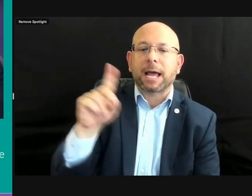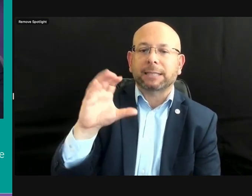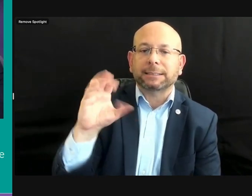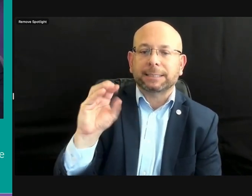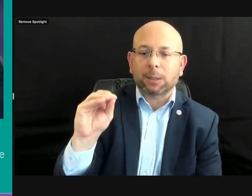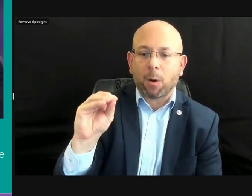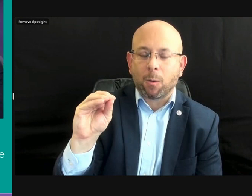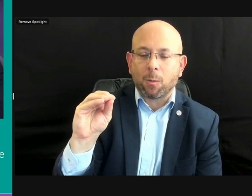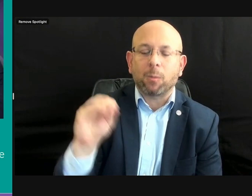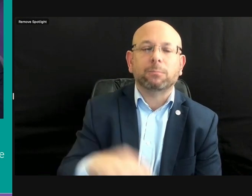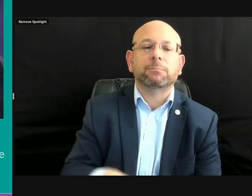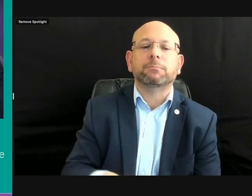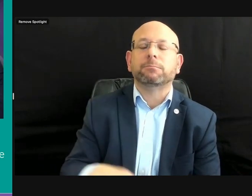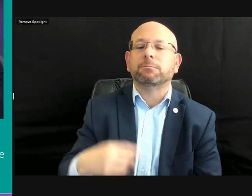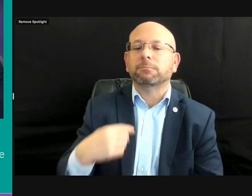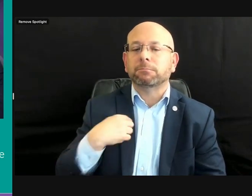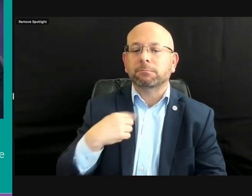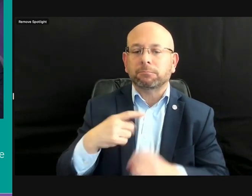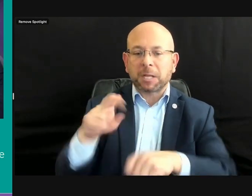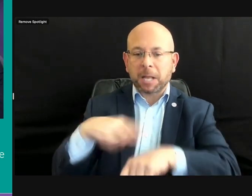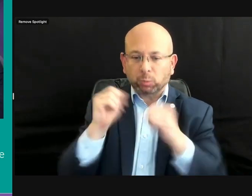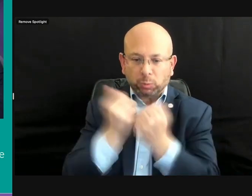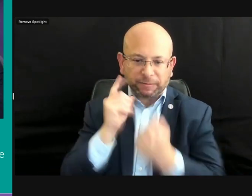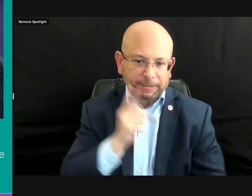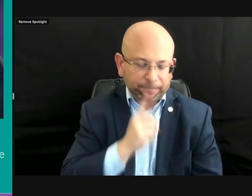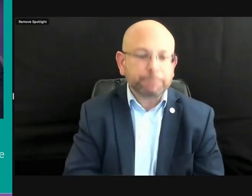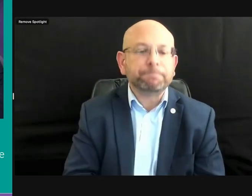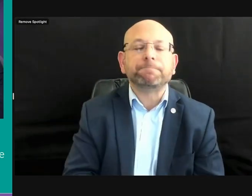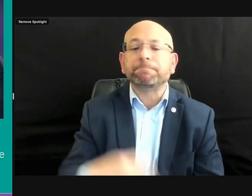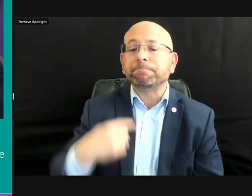I am the CEO of NAD, the National Association of the Deaf.